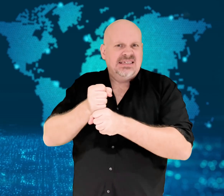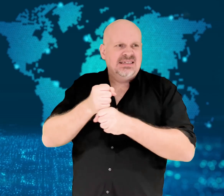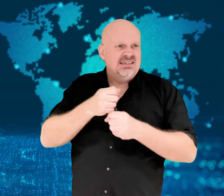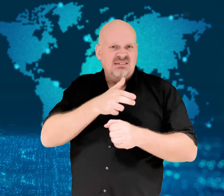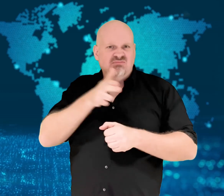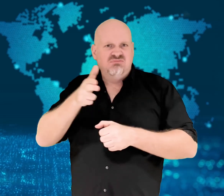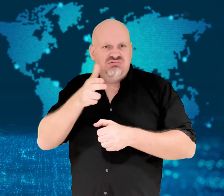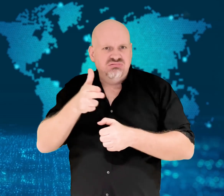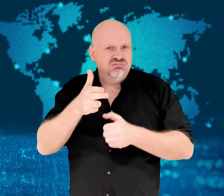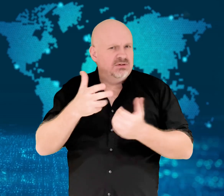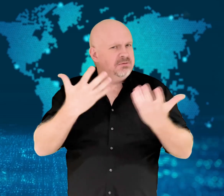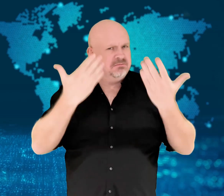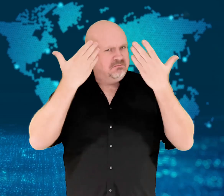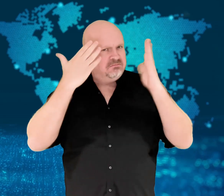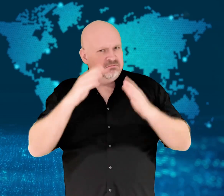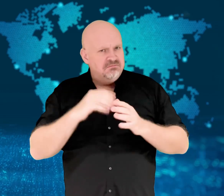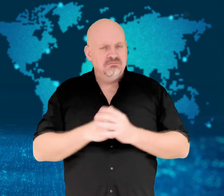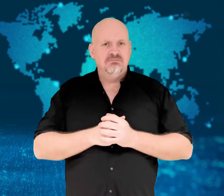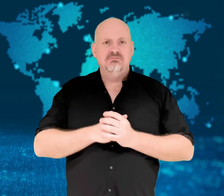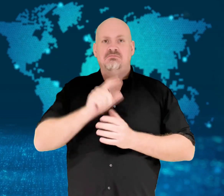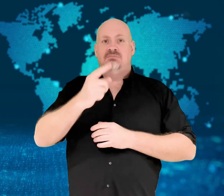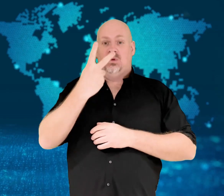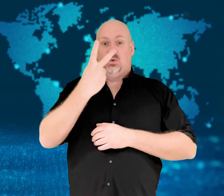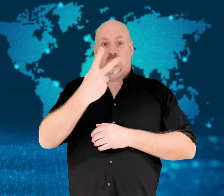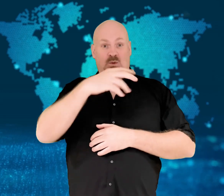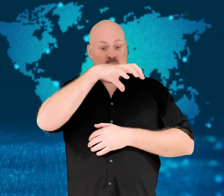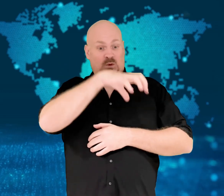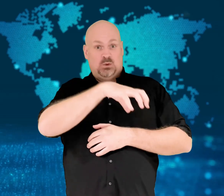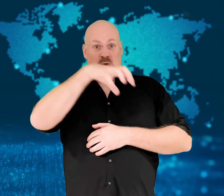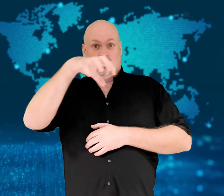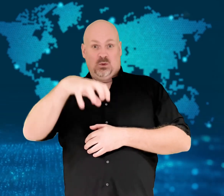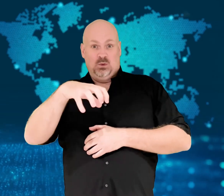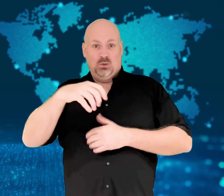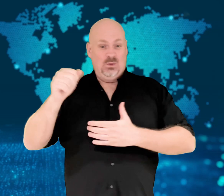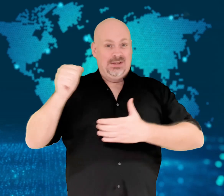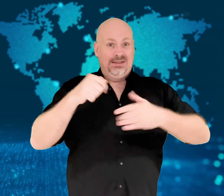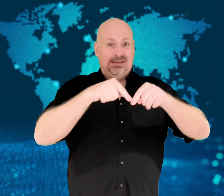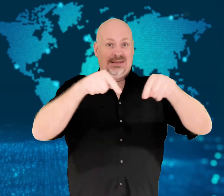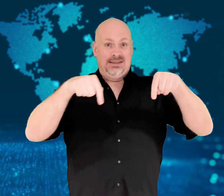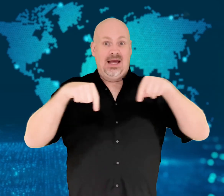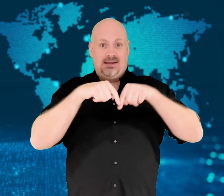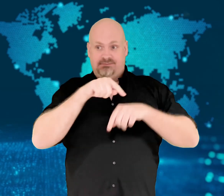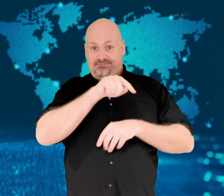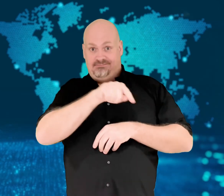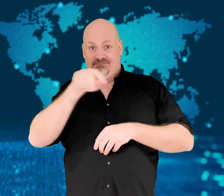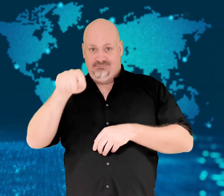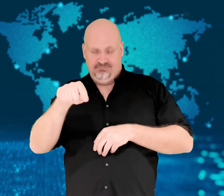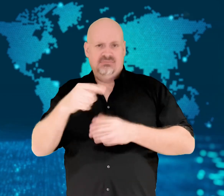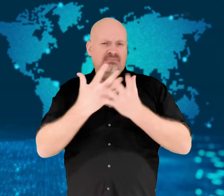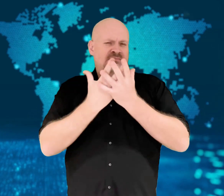It is not known yet if it's a hate crime, but both Monterey Park and Alhambra